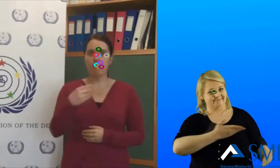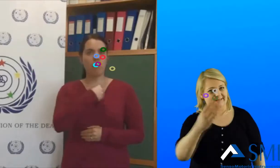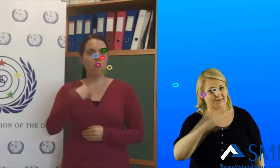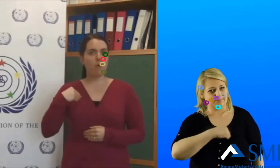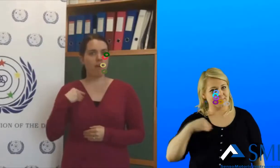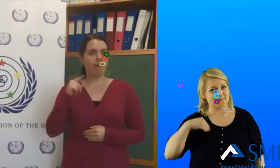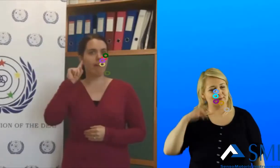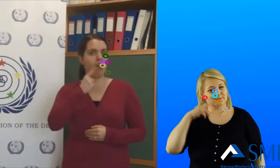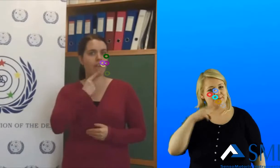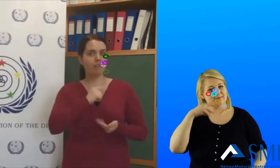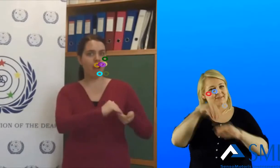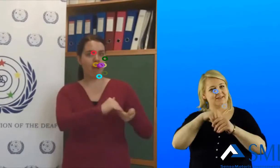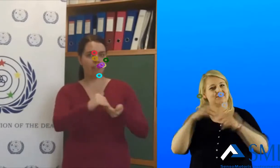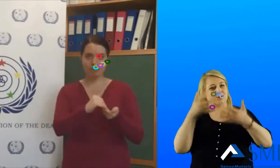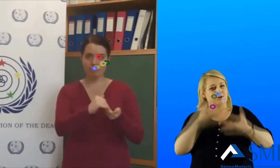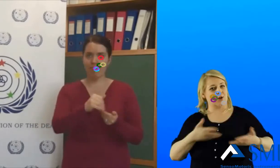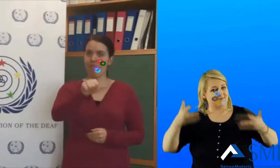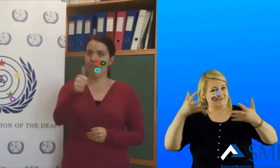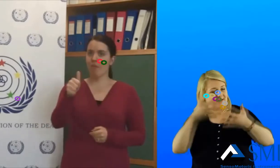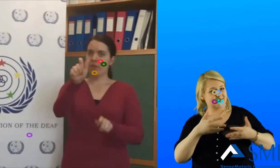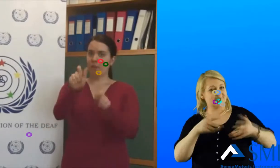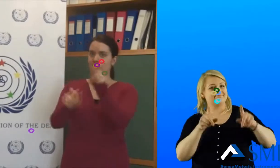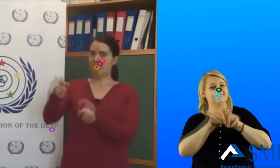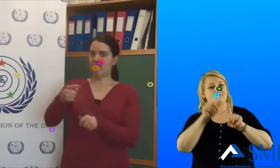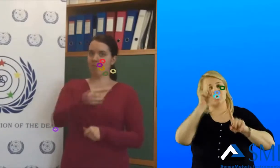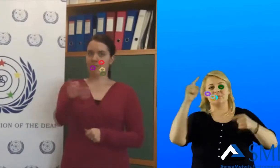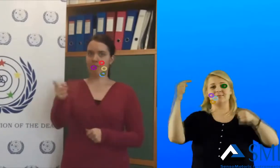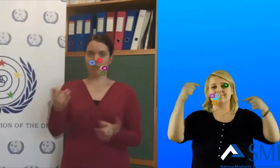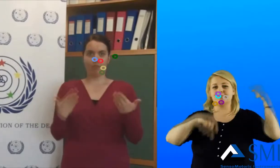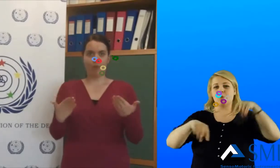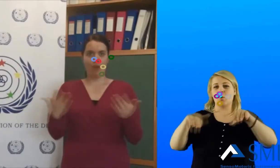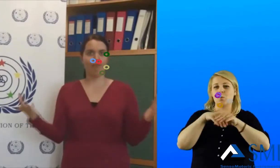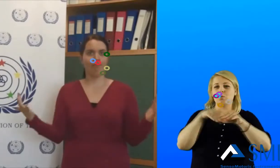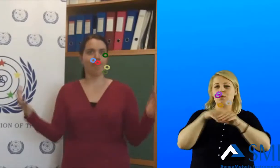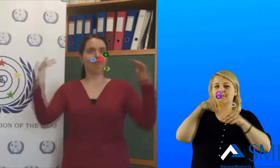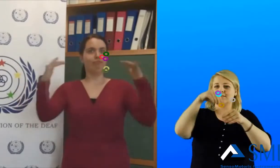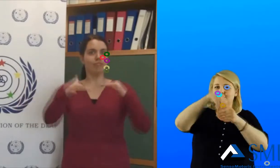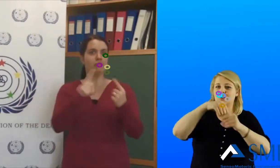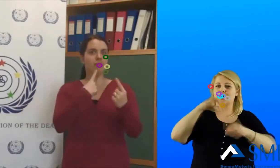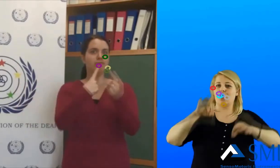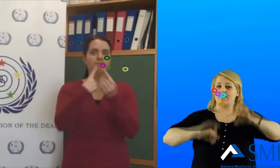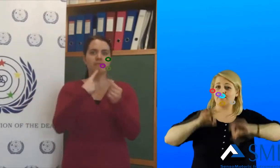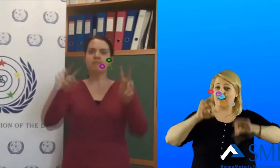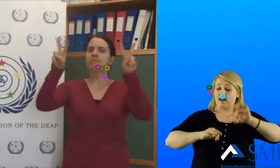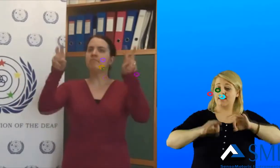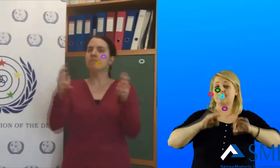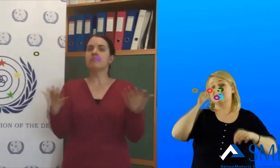In the video, the person on the left uses the International Sign Language, but it is hardly recognizable.